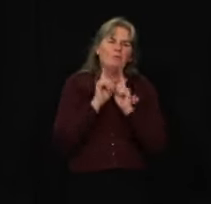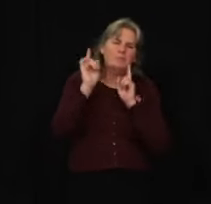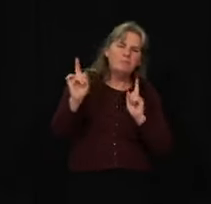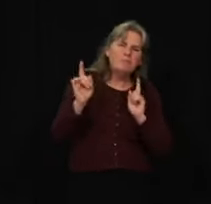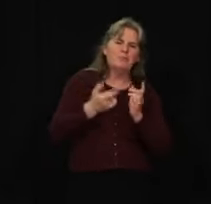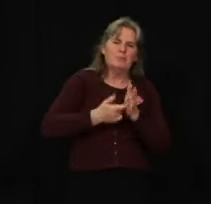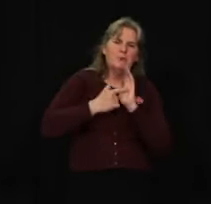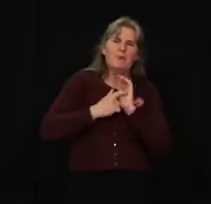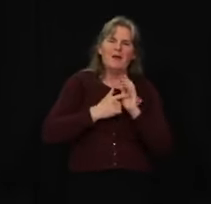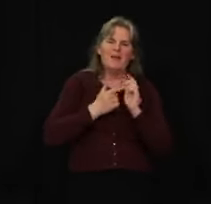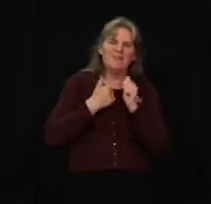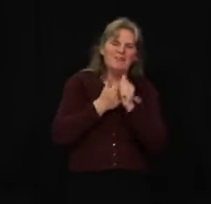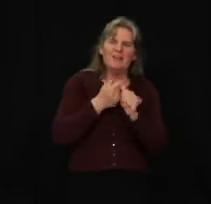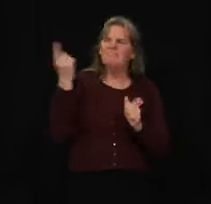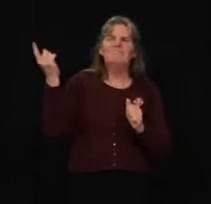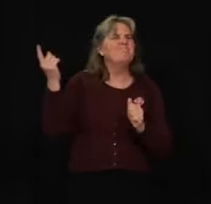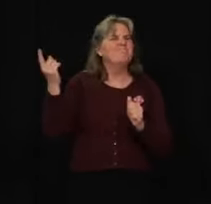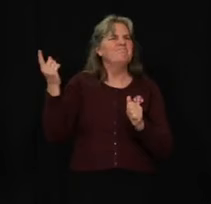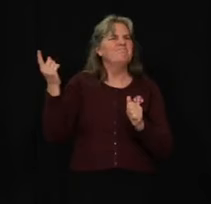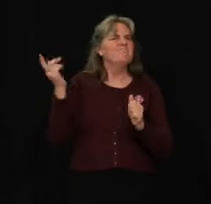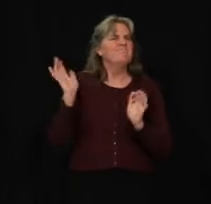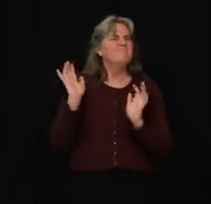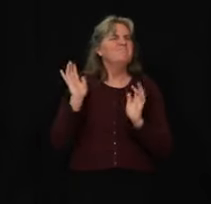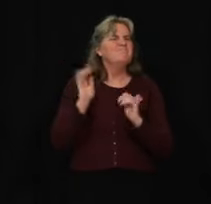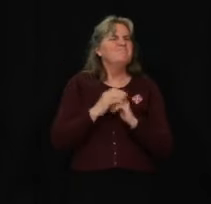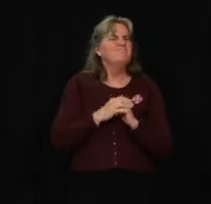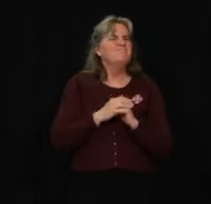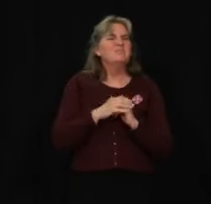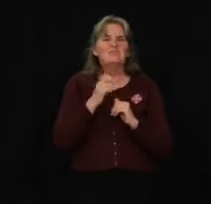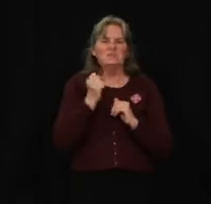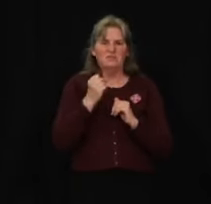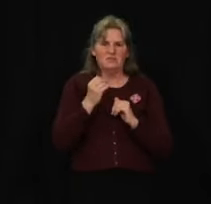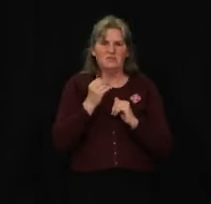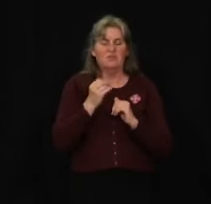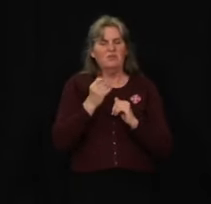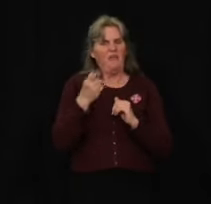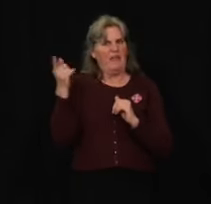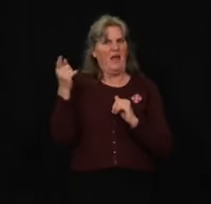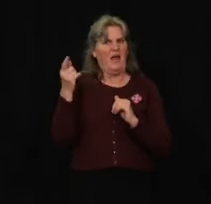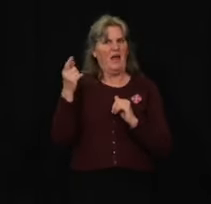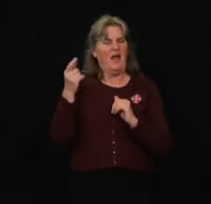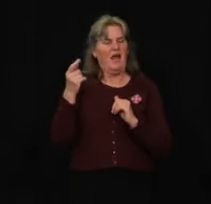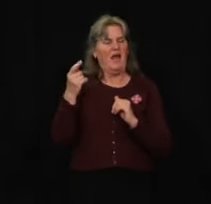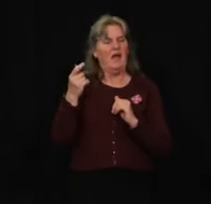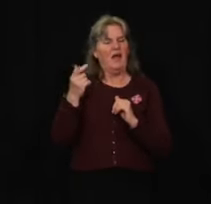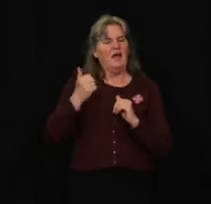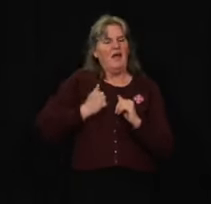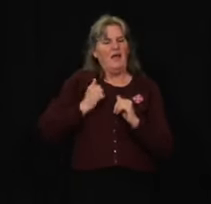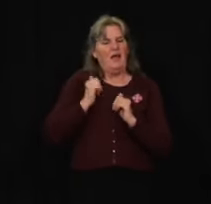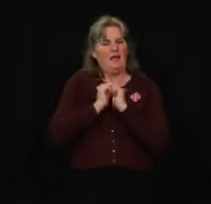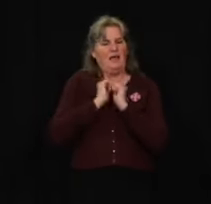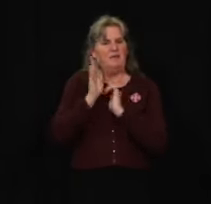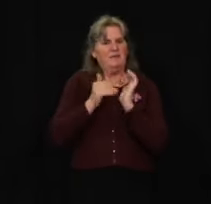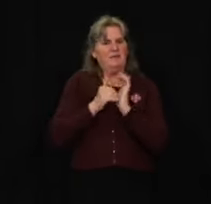There is definitely no mould, per se, but there is an awful lot of a very well-intentioned and well-educated people that